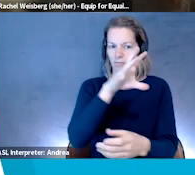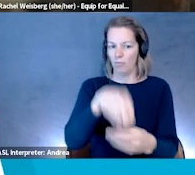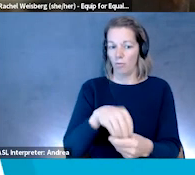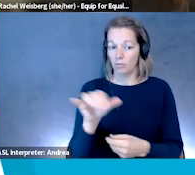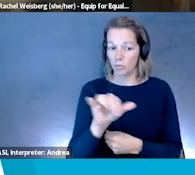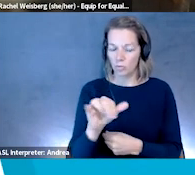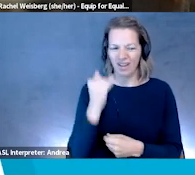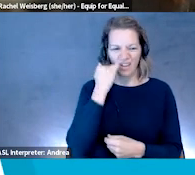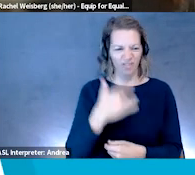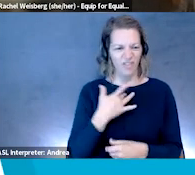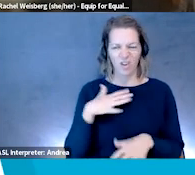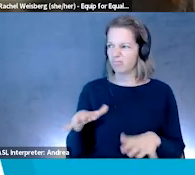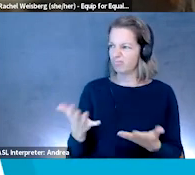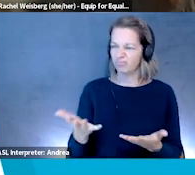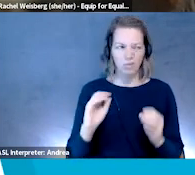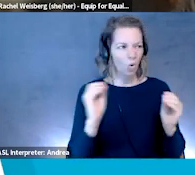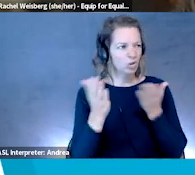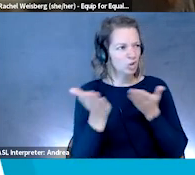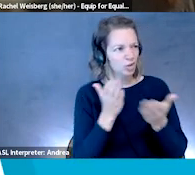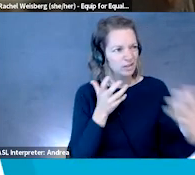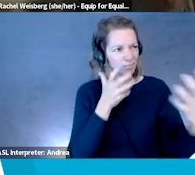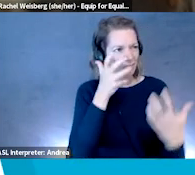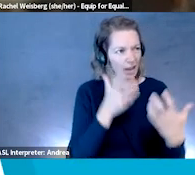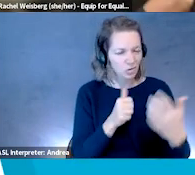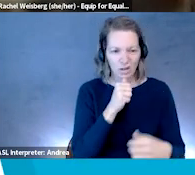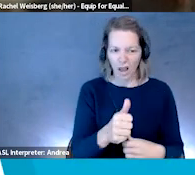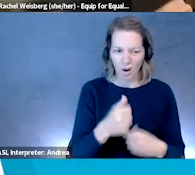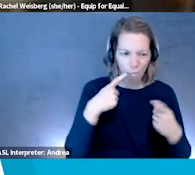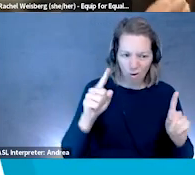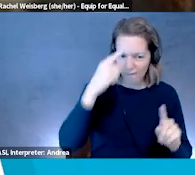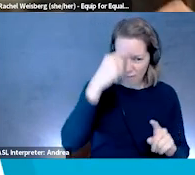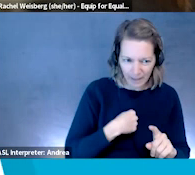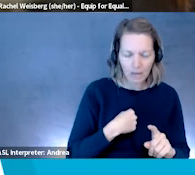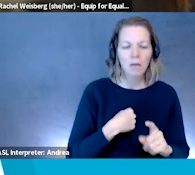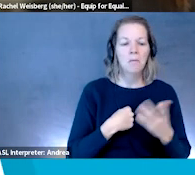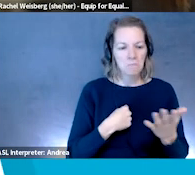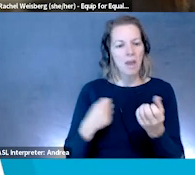LIVING SERVICES, WE WANT TO MAKE SURE THAT THERE IS AN ADVOCACY COMPONENT. SO IF PEOPLE